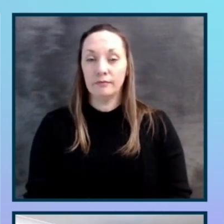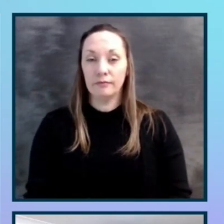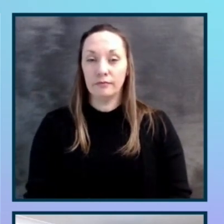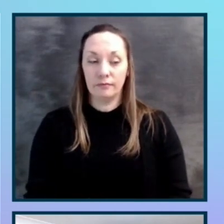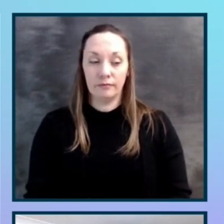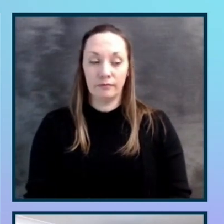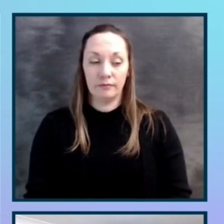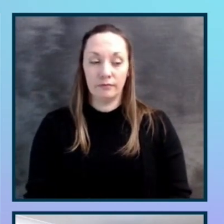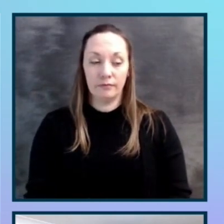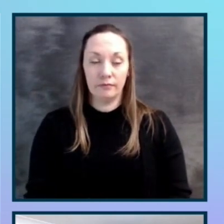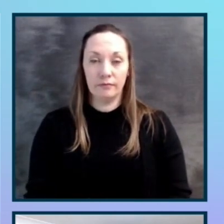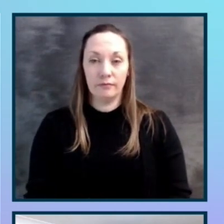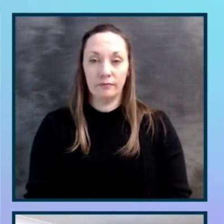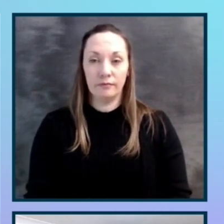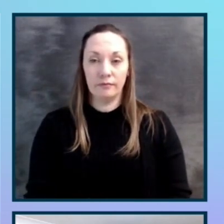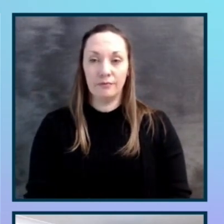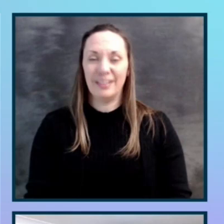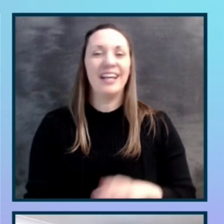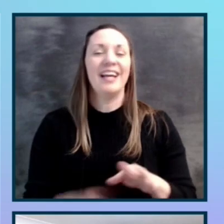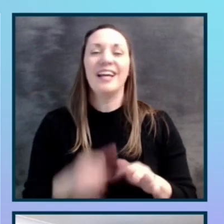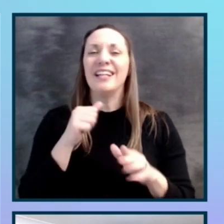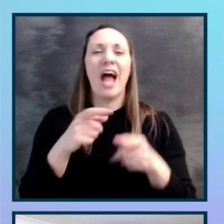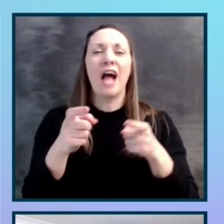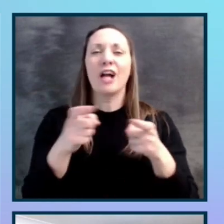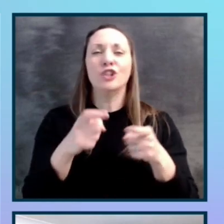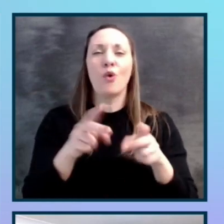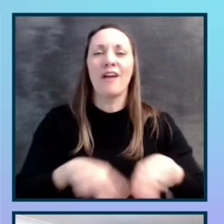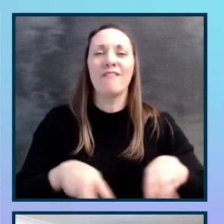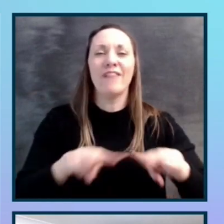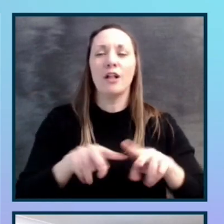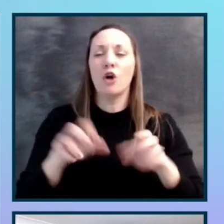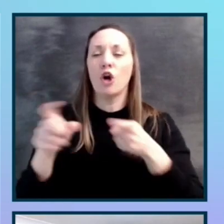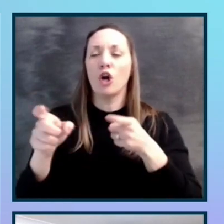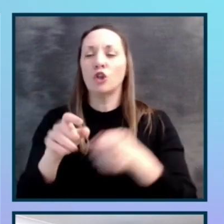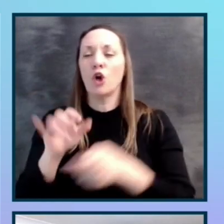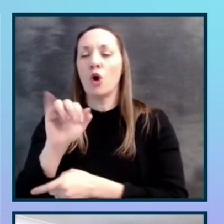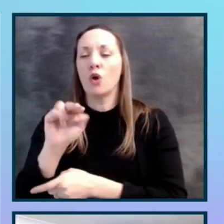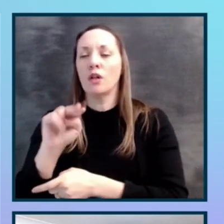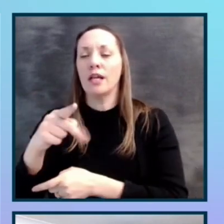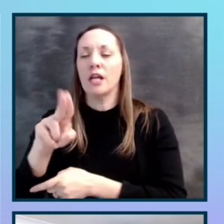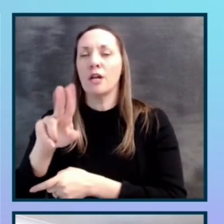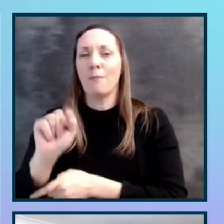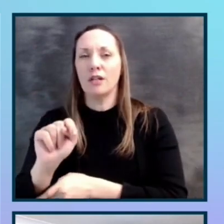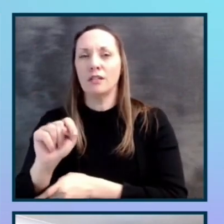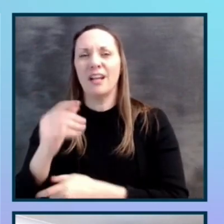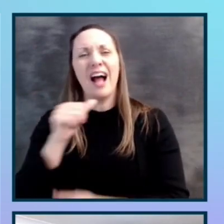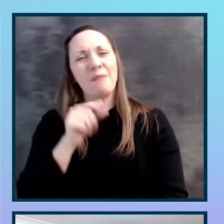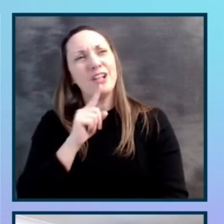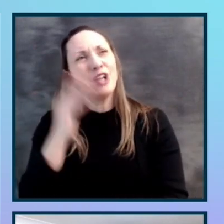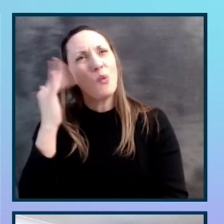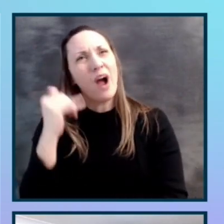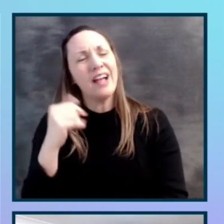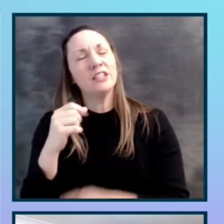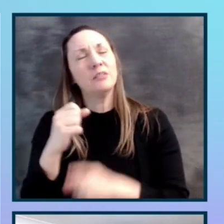Not controller values, controller inputs, rather. That's what that always indicates at the end. I'm not quite sure why it has to be so long winded, but that might be something to do